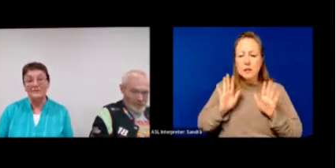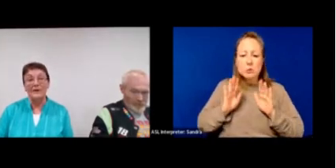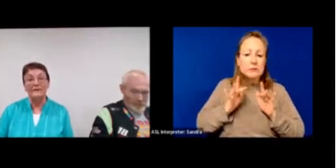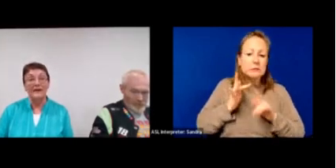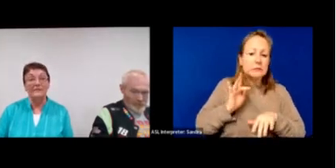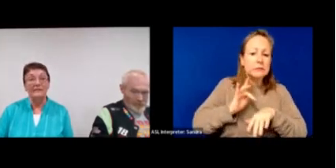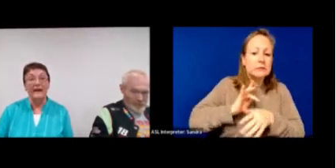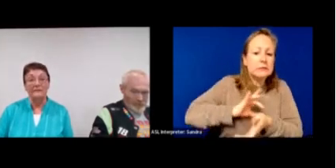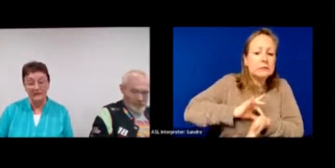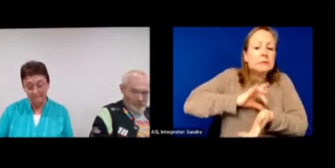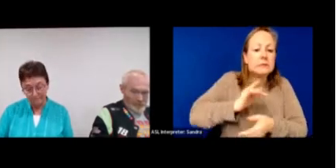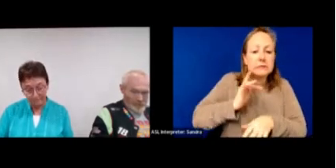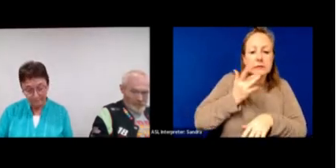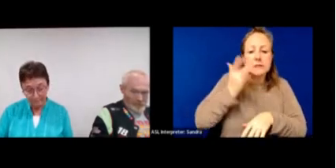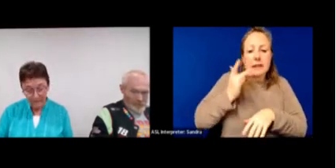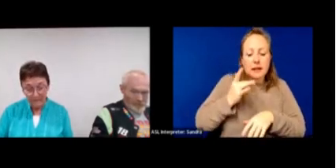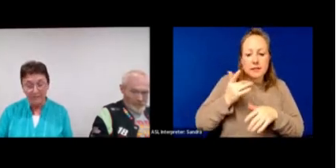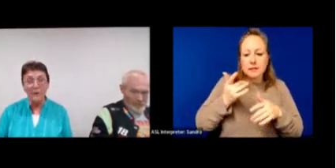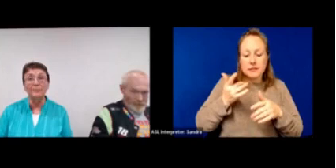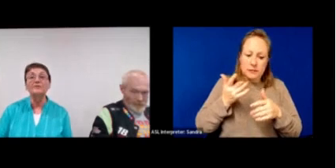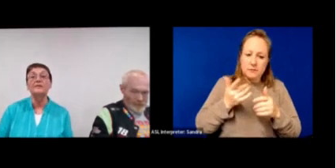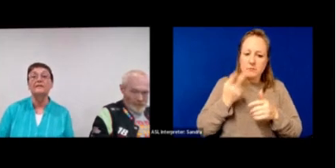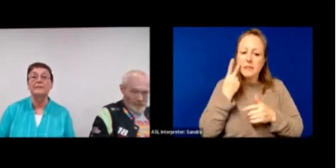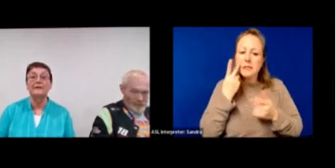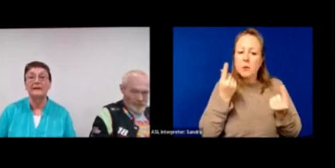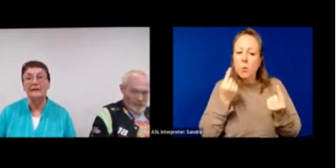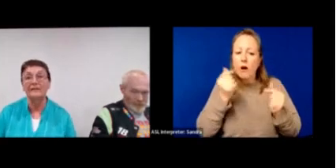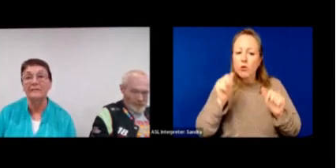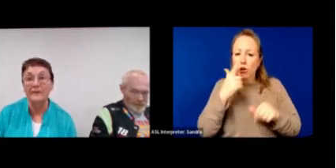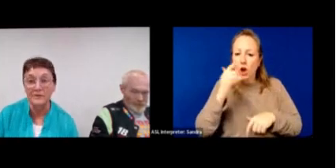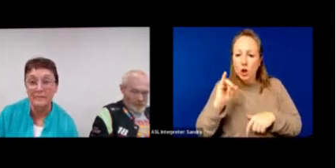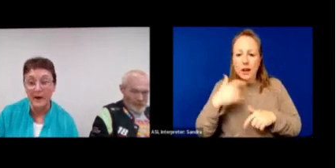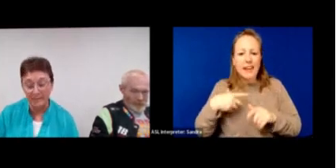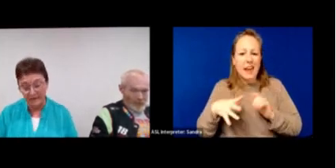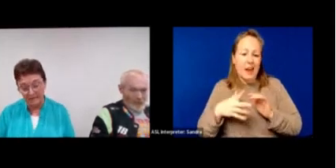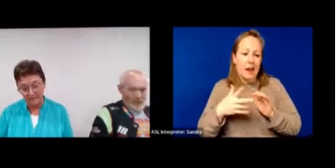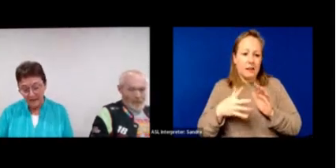the trend of heavy staffing. So pictured in this pit here in this picture is Brad Presnell.